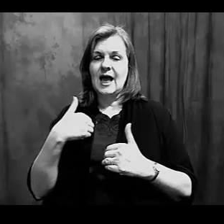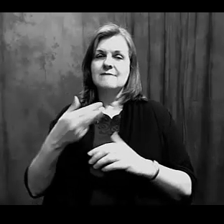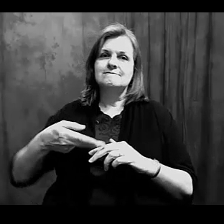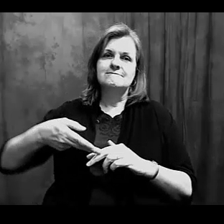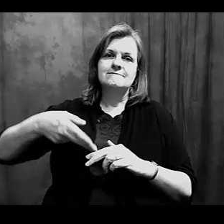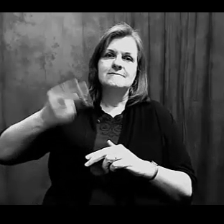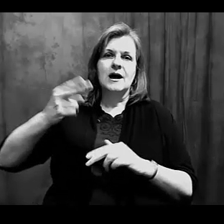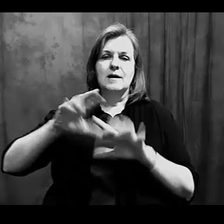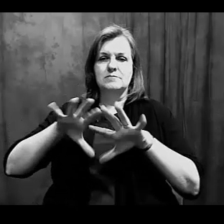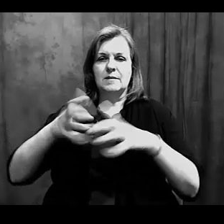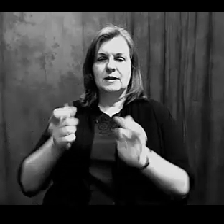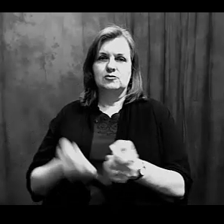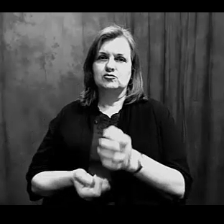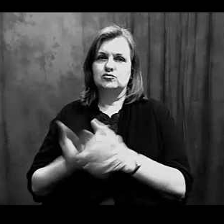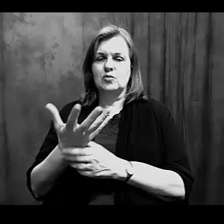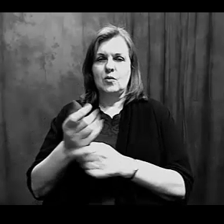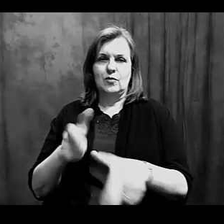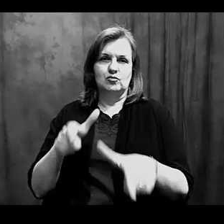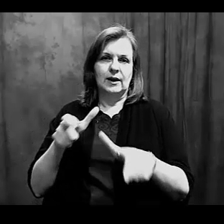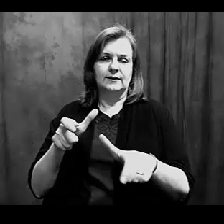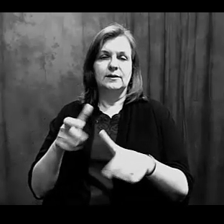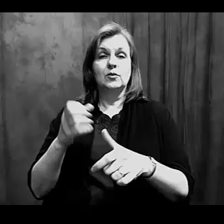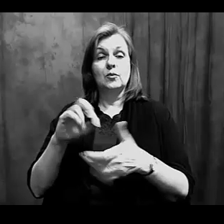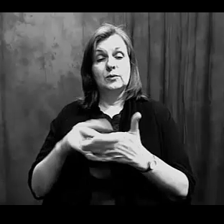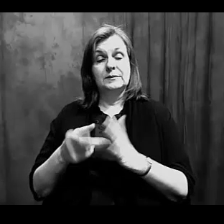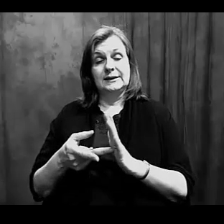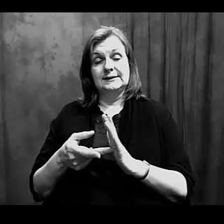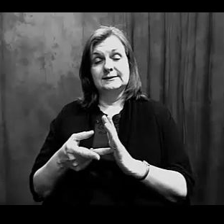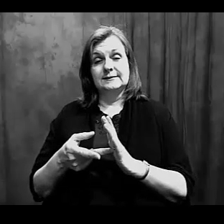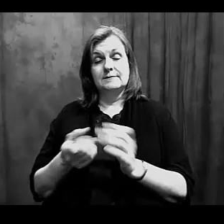they can have extremely high population growth rates